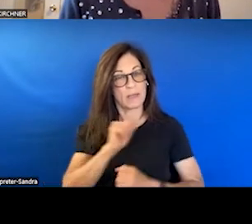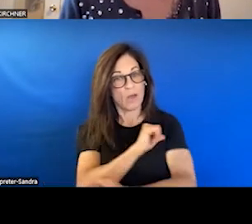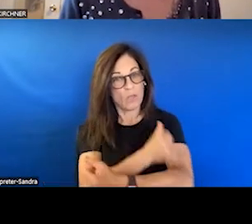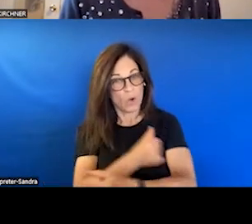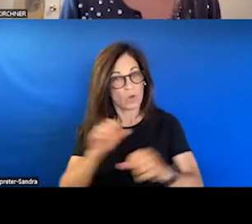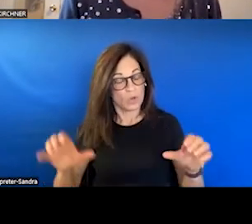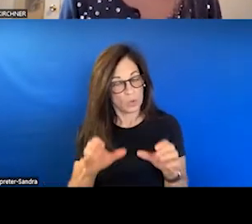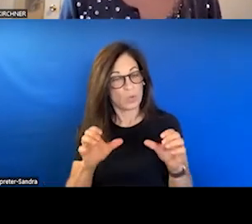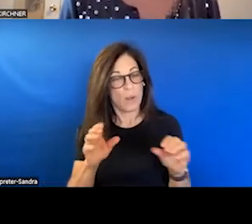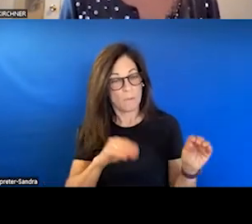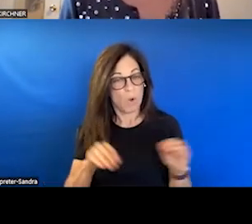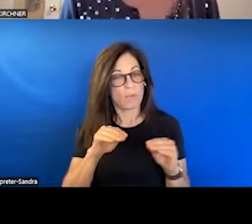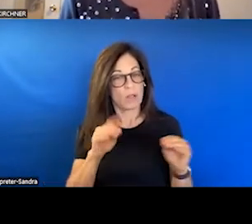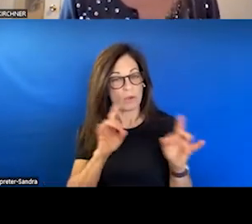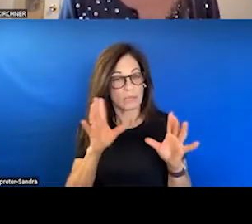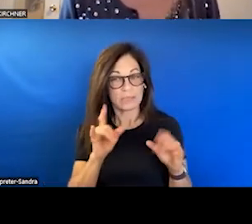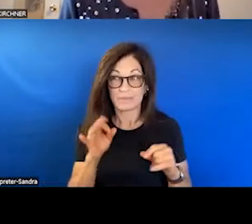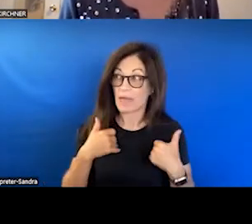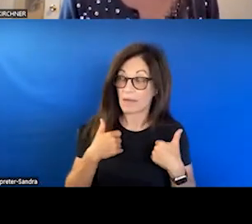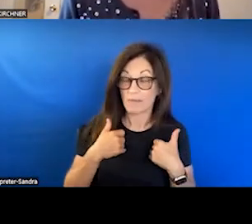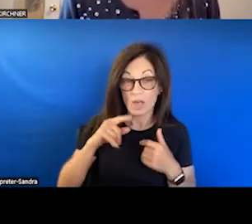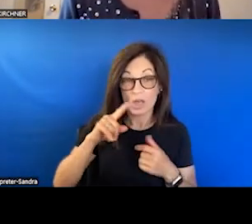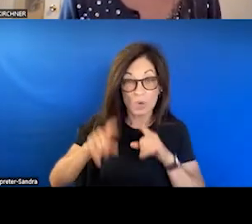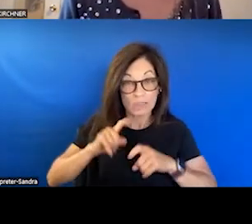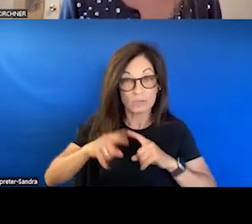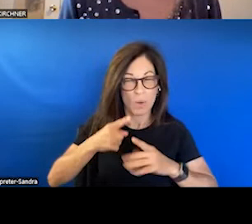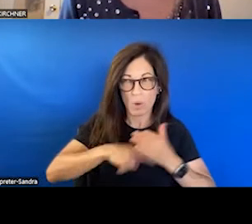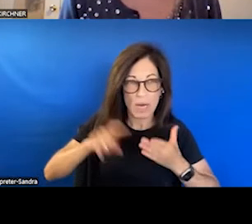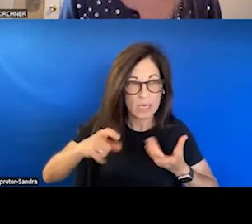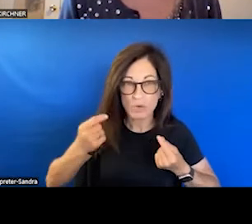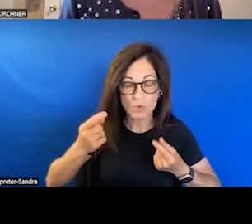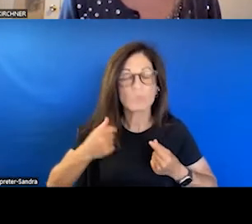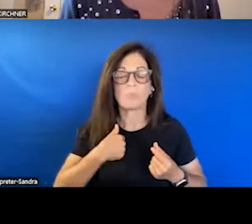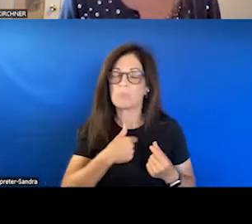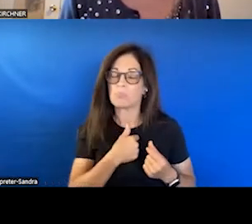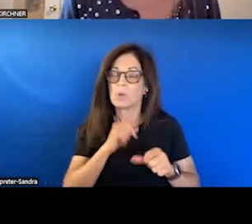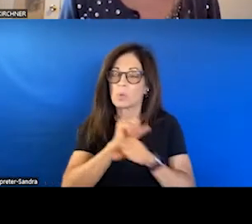CRISIS. WHETHER THEY HAVE, QUESTIONS ABOUT WHAT THEY NEED TO DO. WE HAVE BEEN WORKING, VERY, VERY